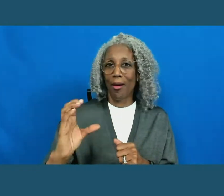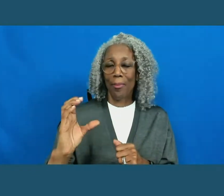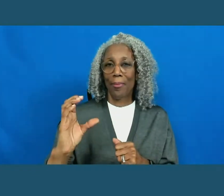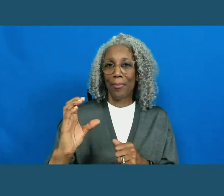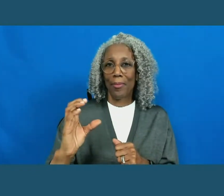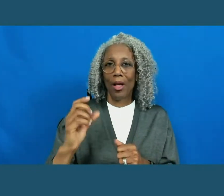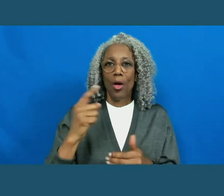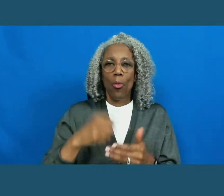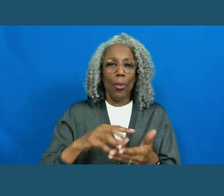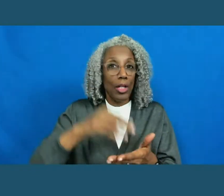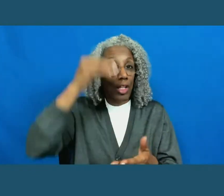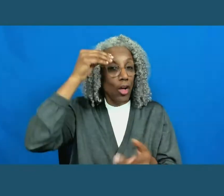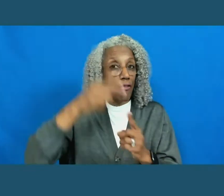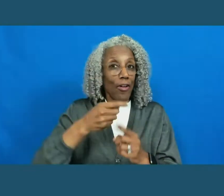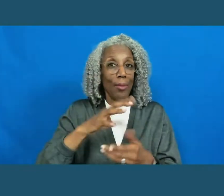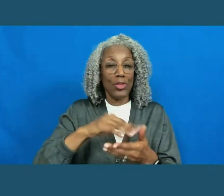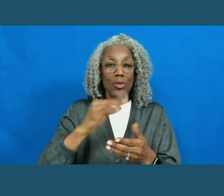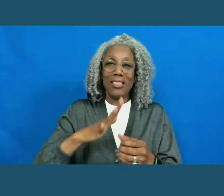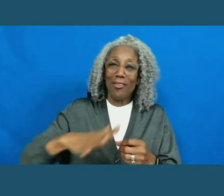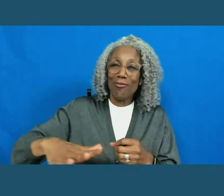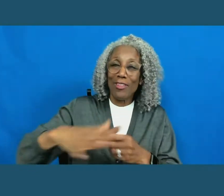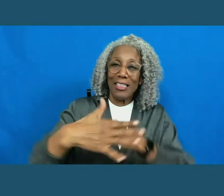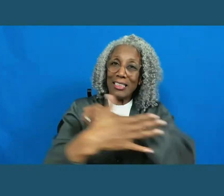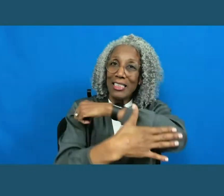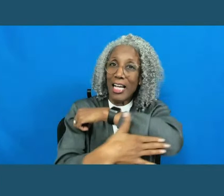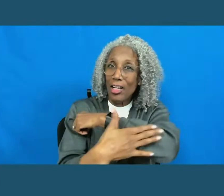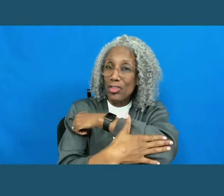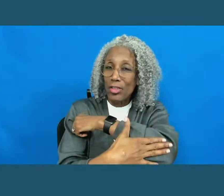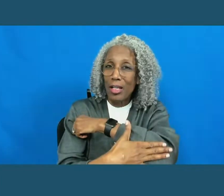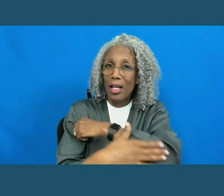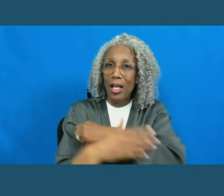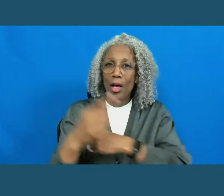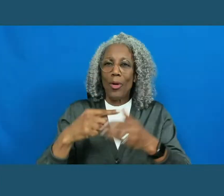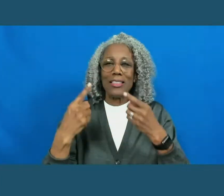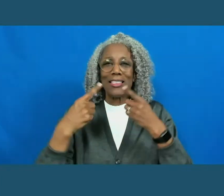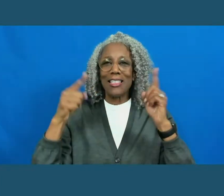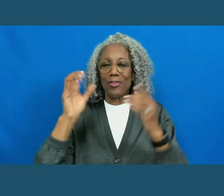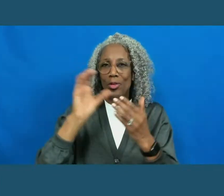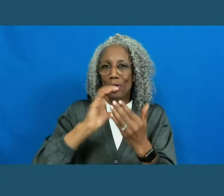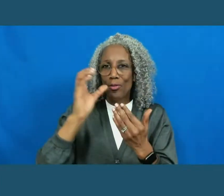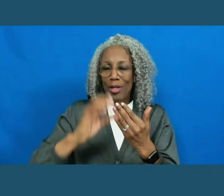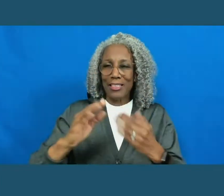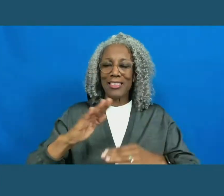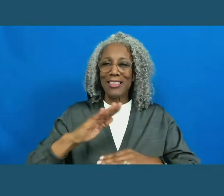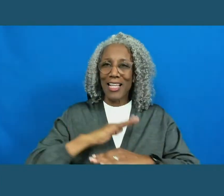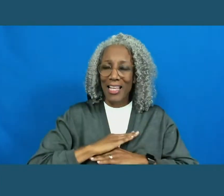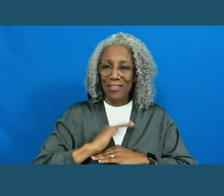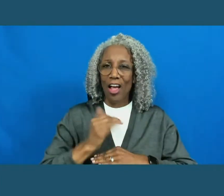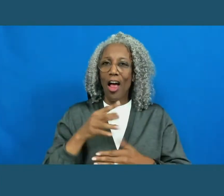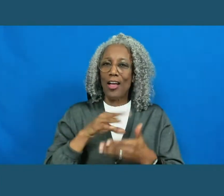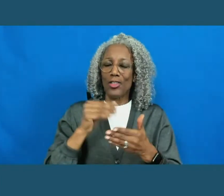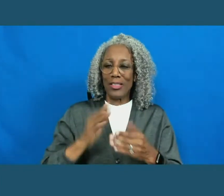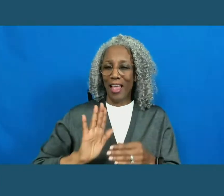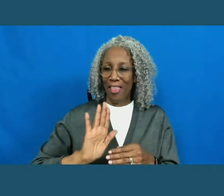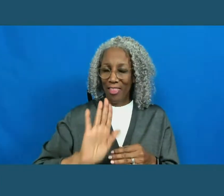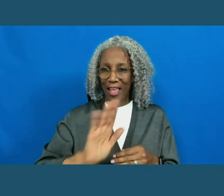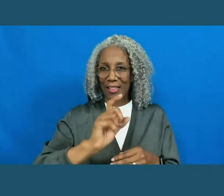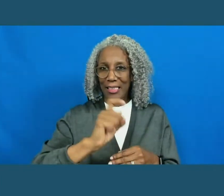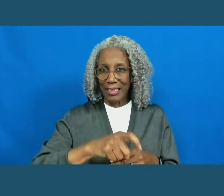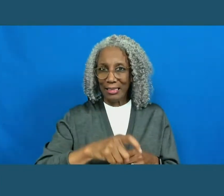Montgomery County work what you have We learned from students across the nation that are